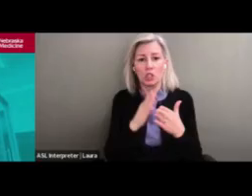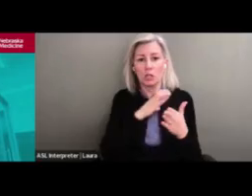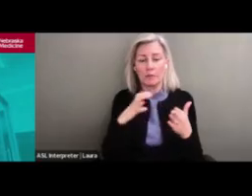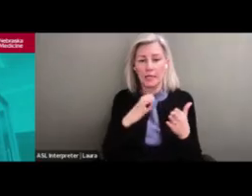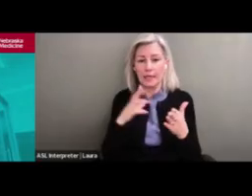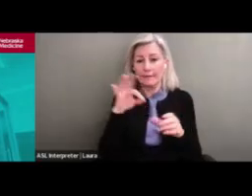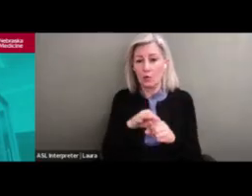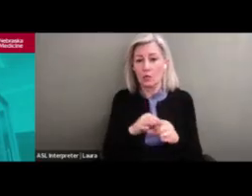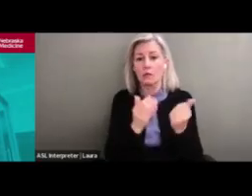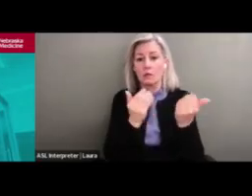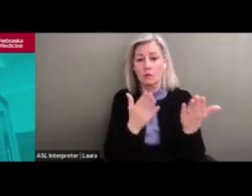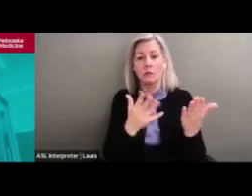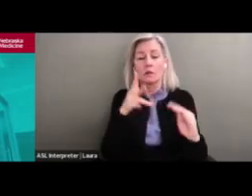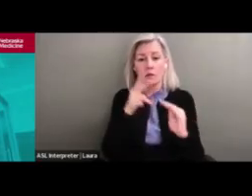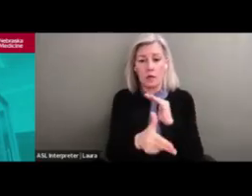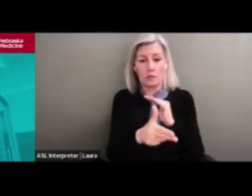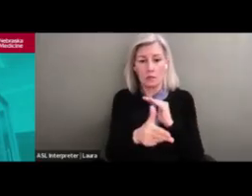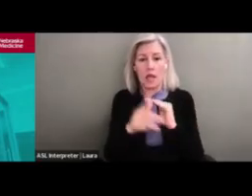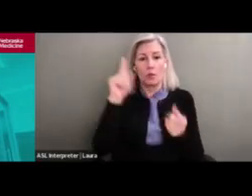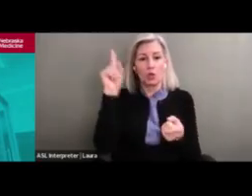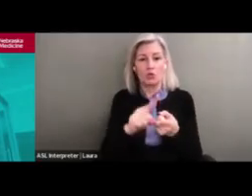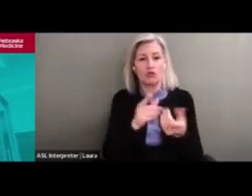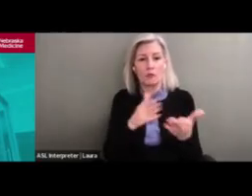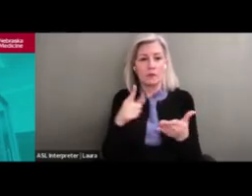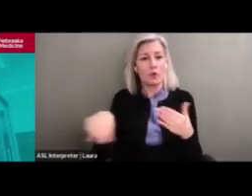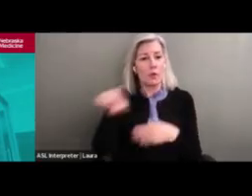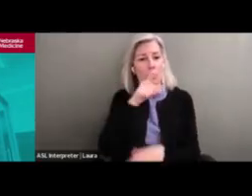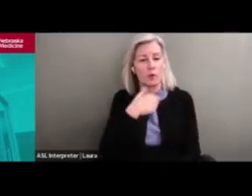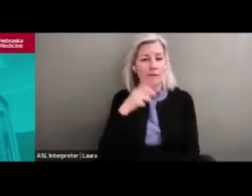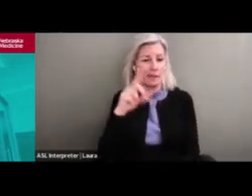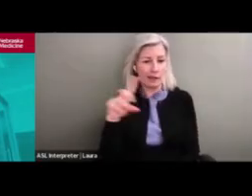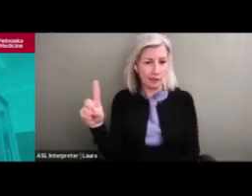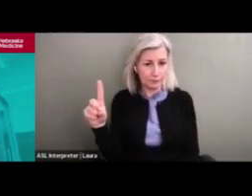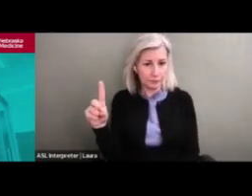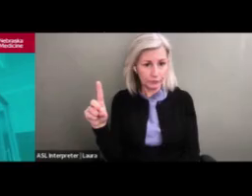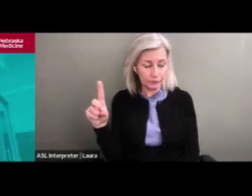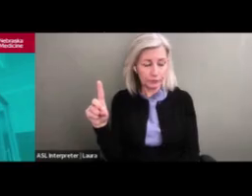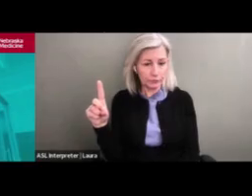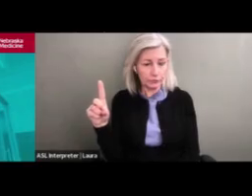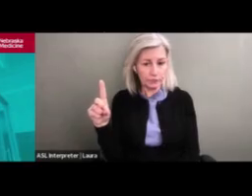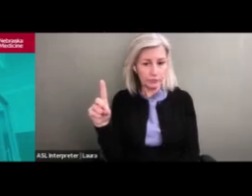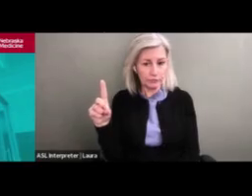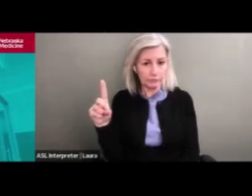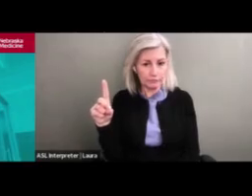but Colorado's joint budget committee voted to make cuts to Medicaid